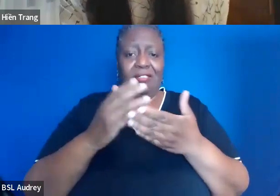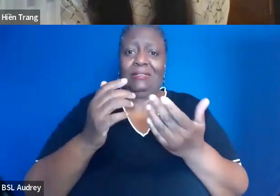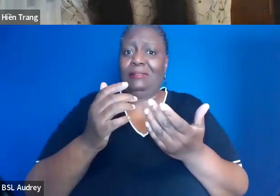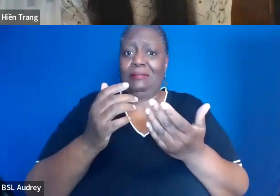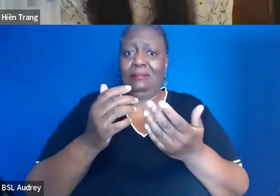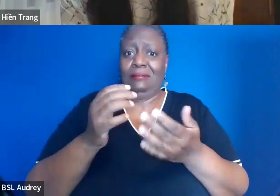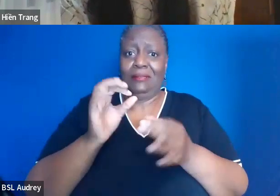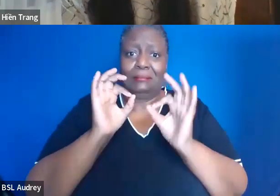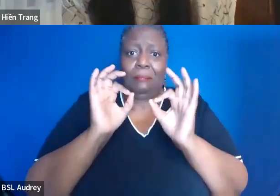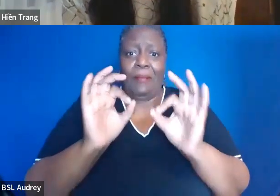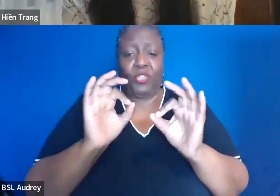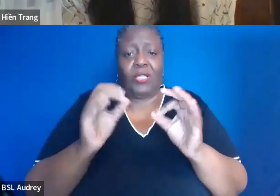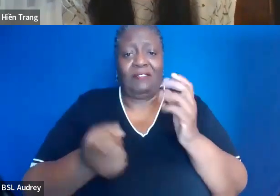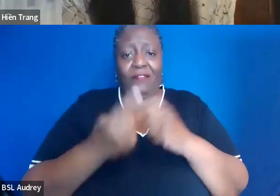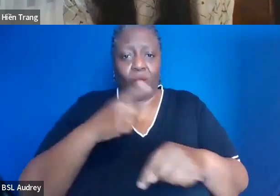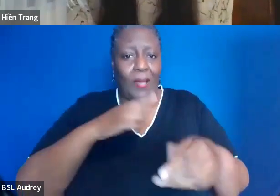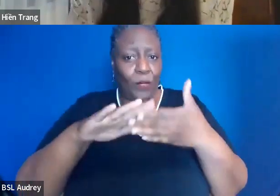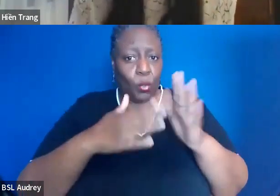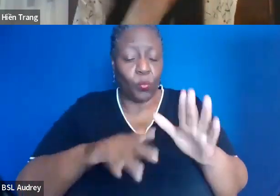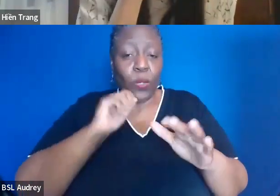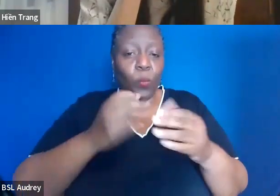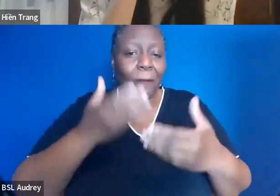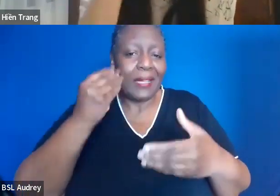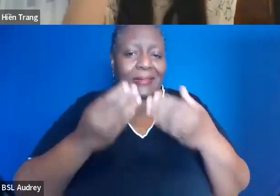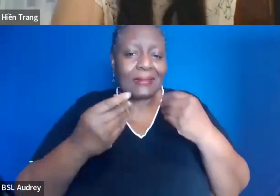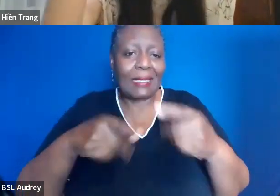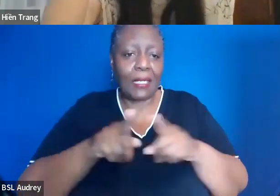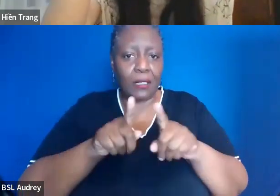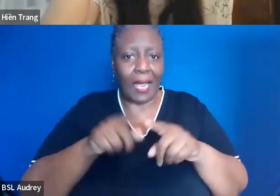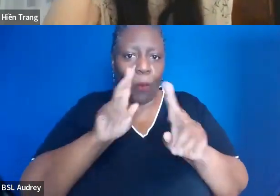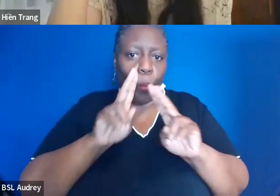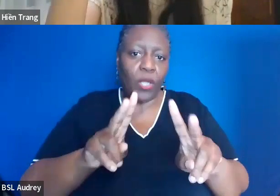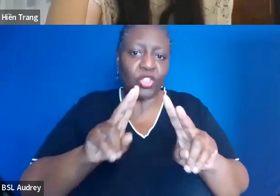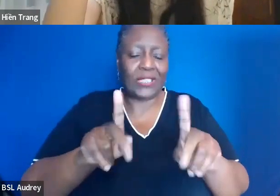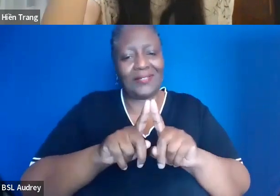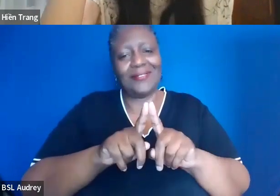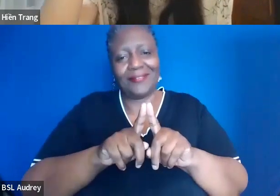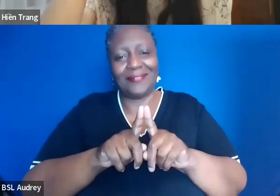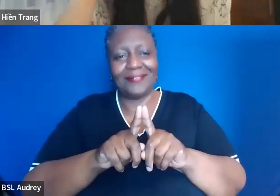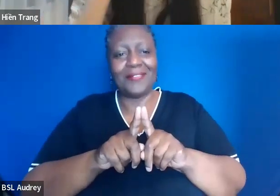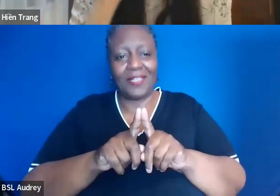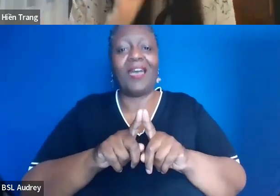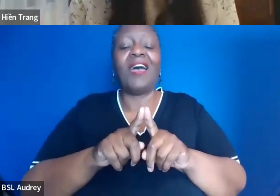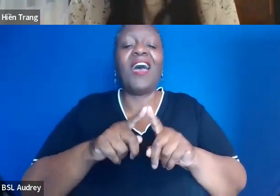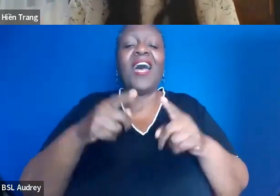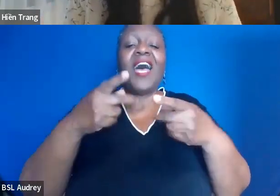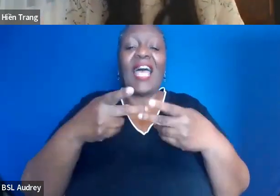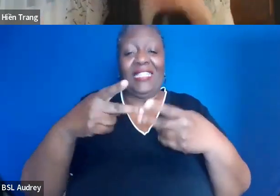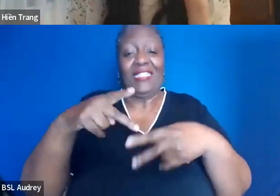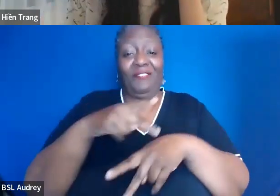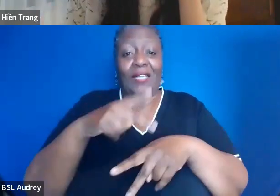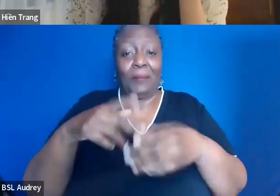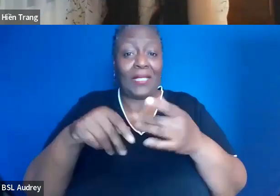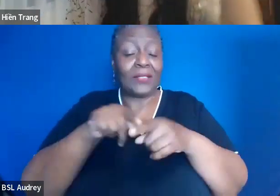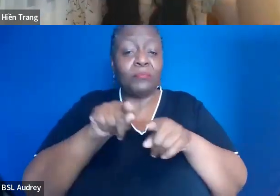we're going to be listening or or um watching signed Vietnamese poetry spanning centuries so